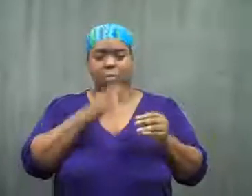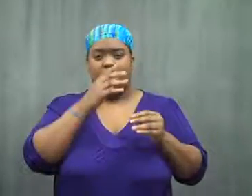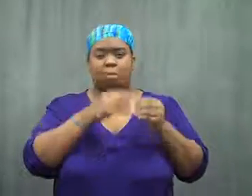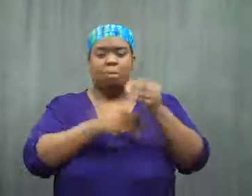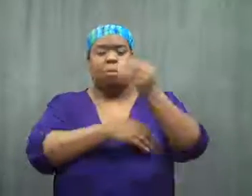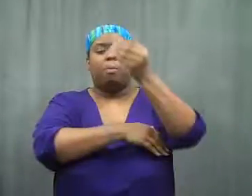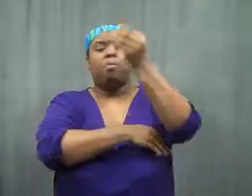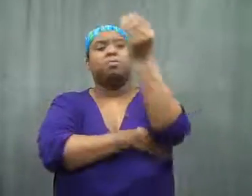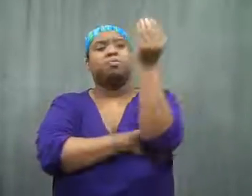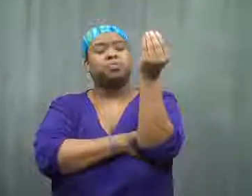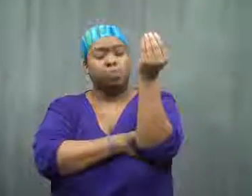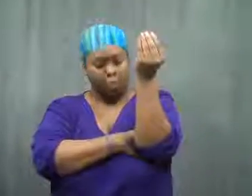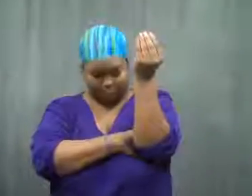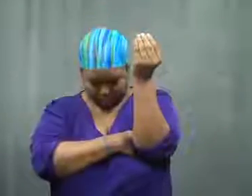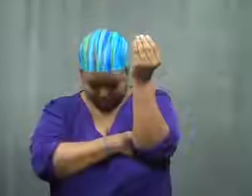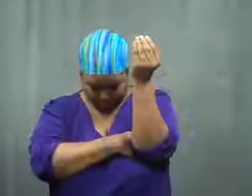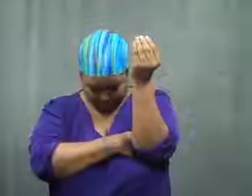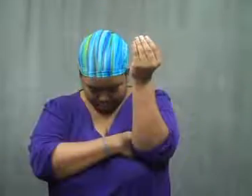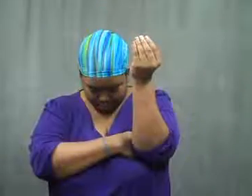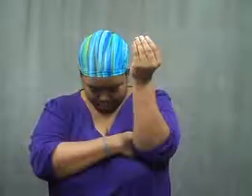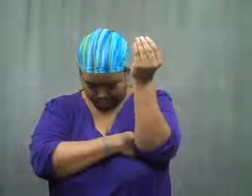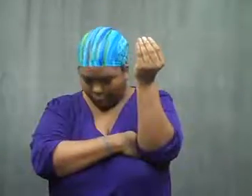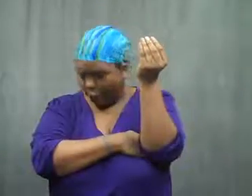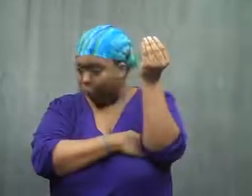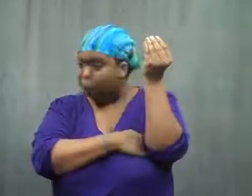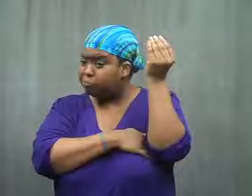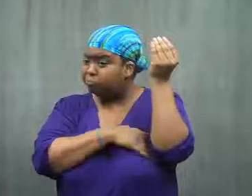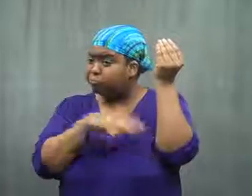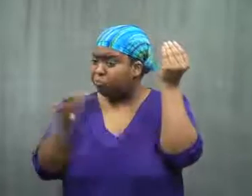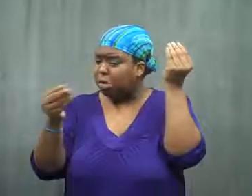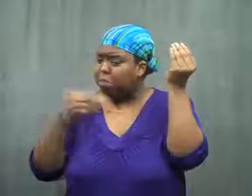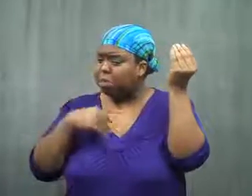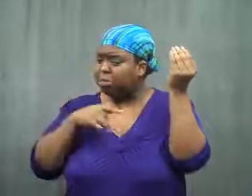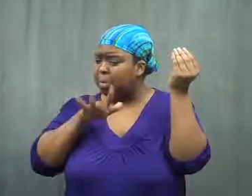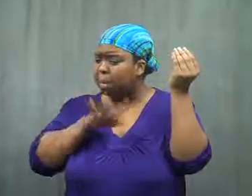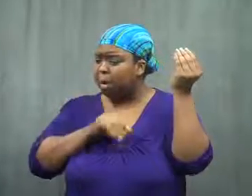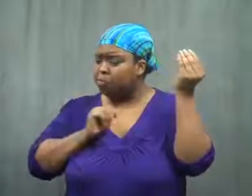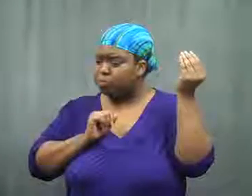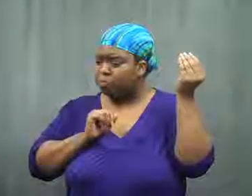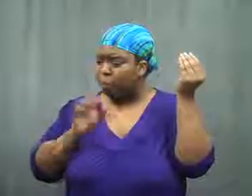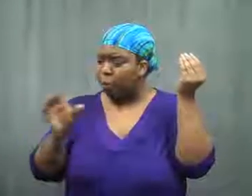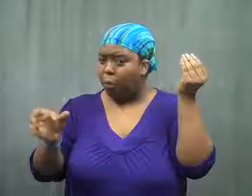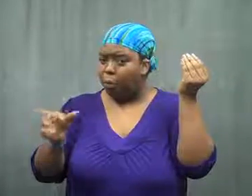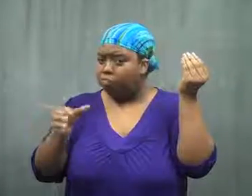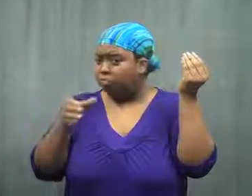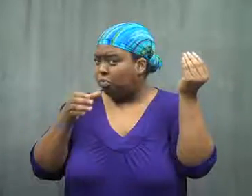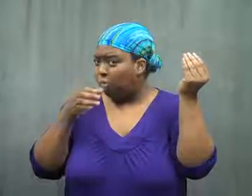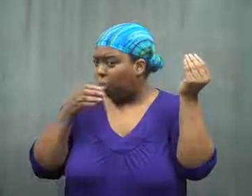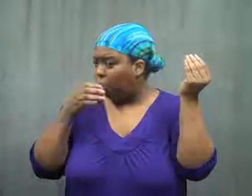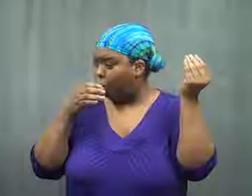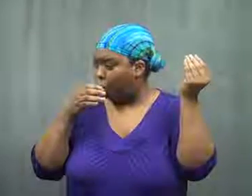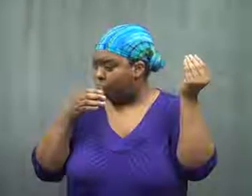My mother looked up, down and around as she asked for a pop. She watched me as she drank it.